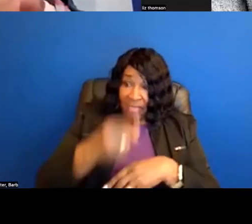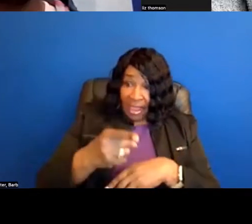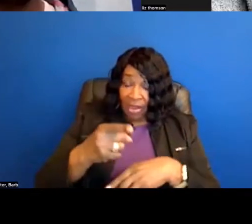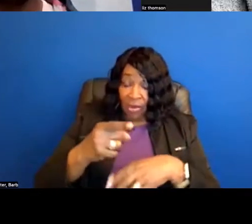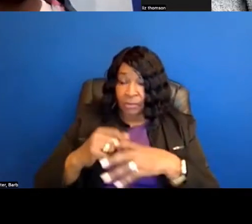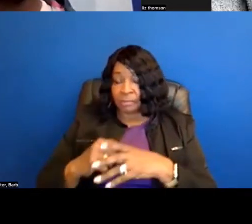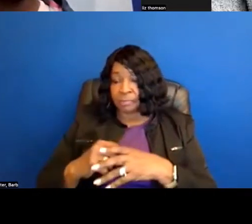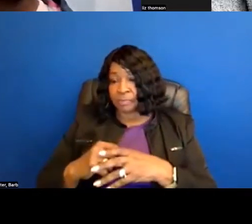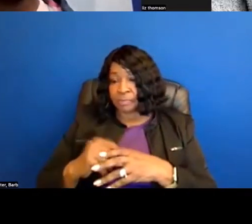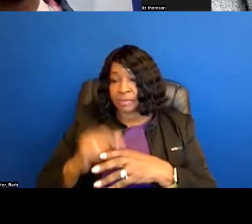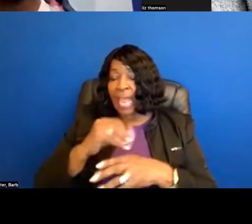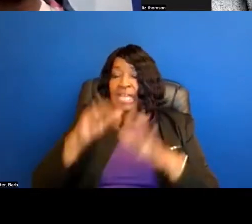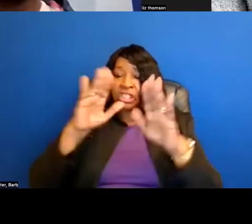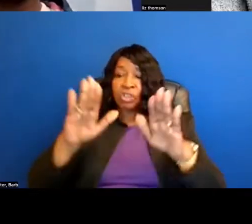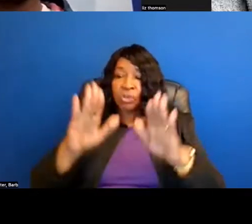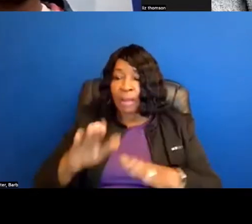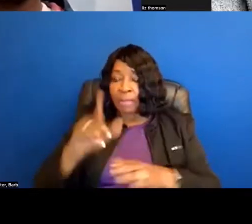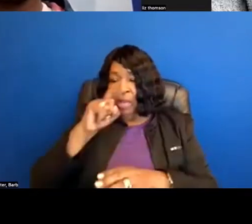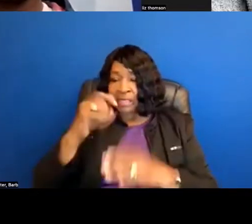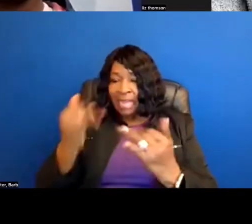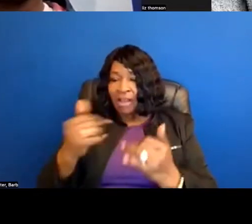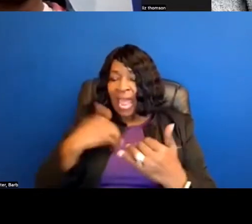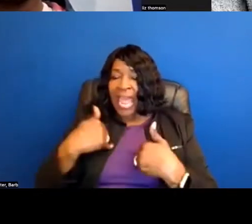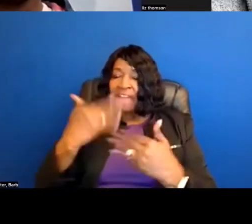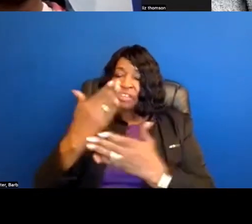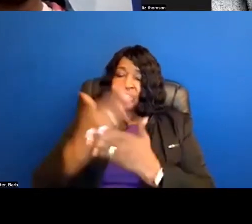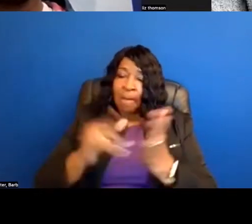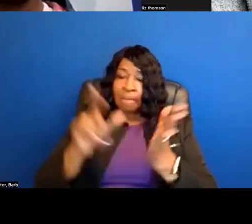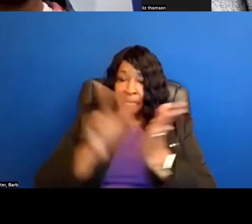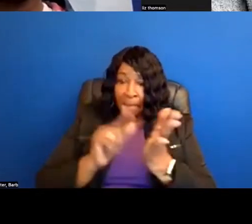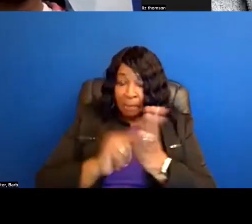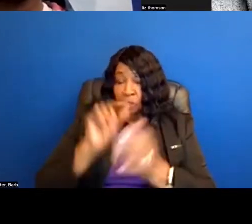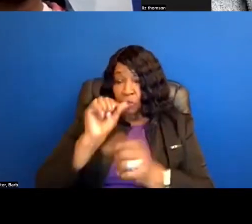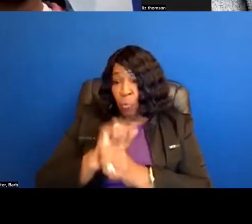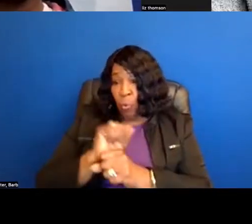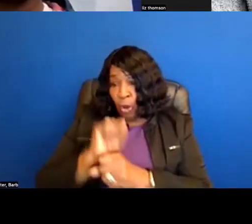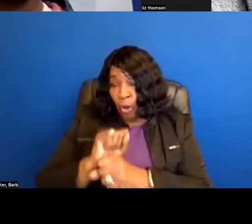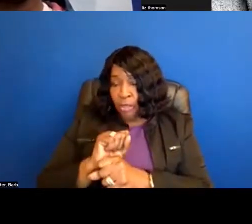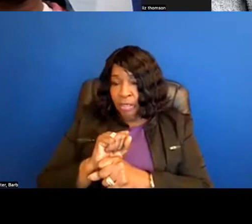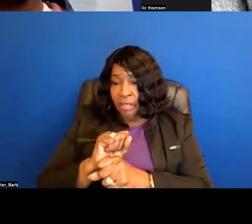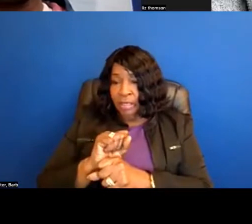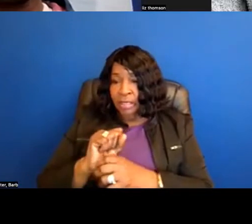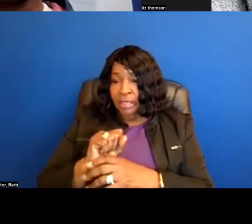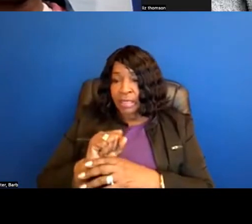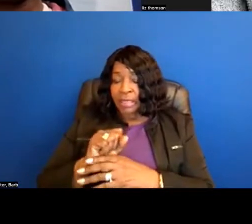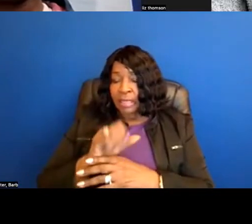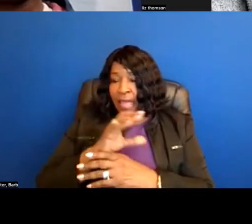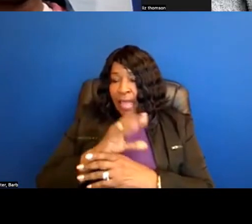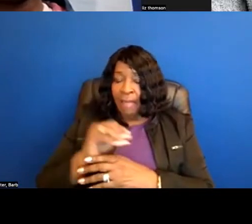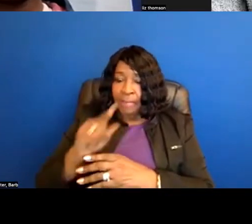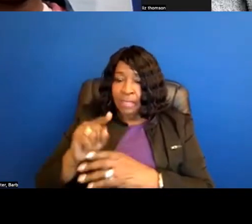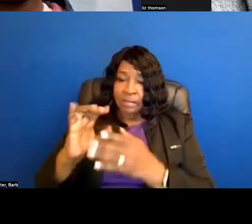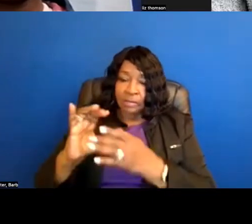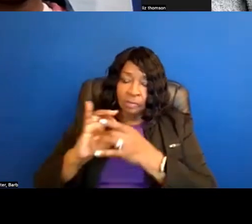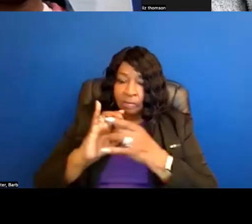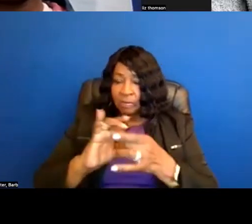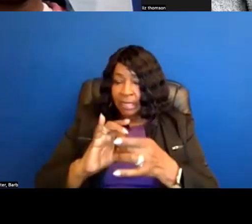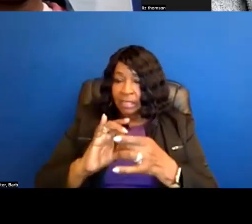And it's great because now we have some published work that is data driven and again,